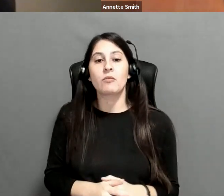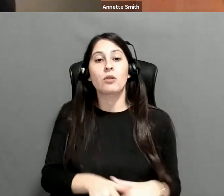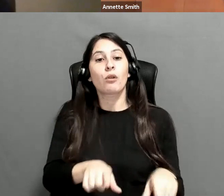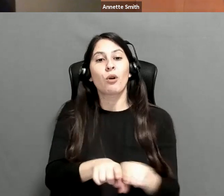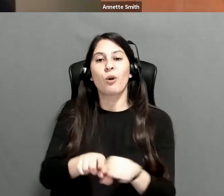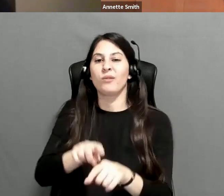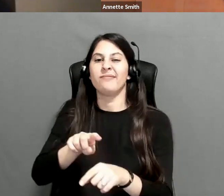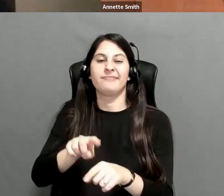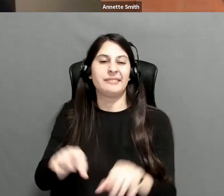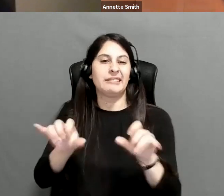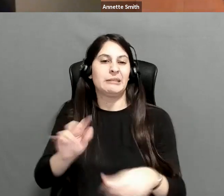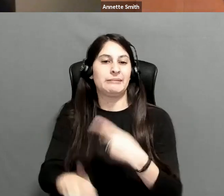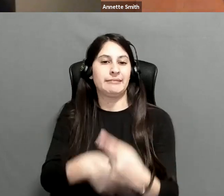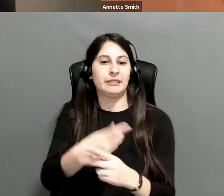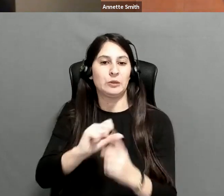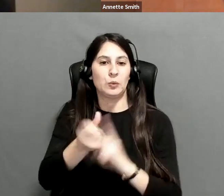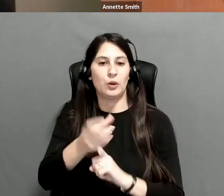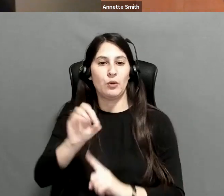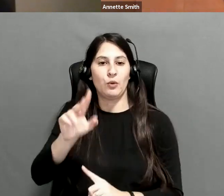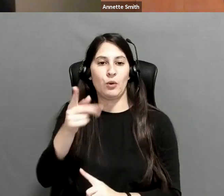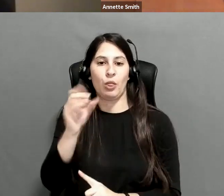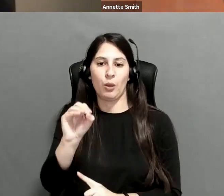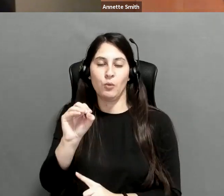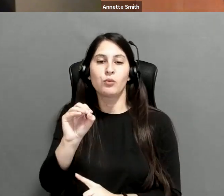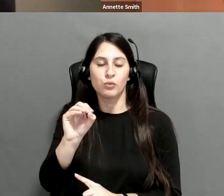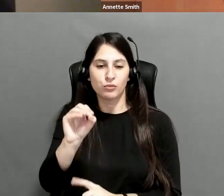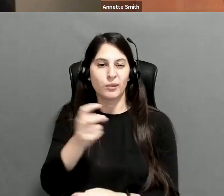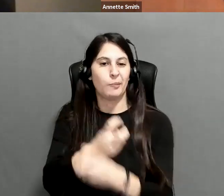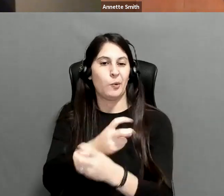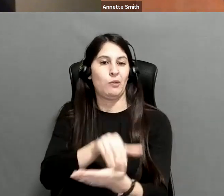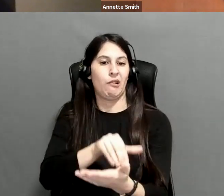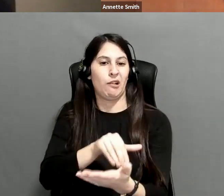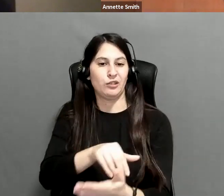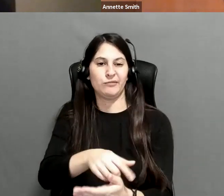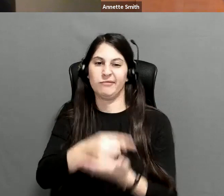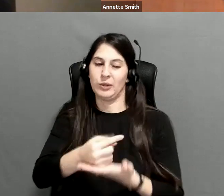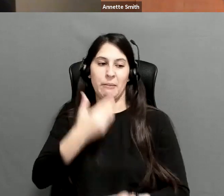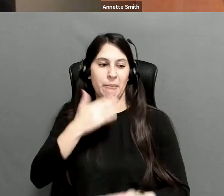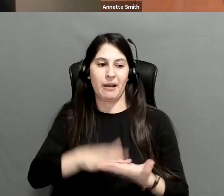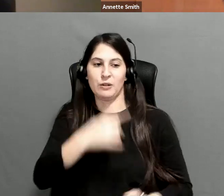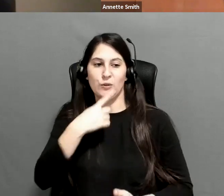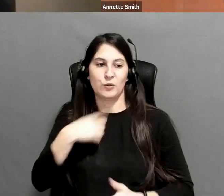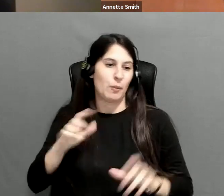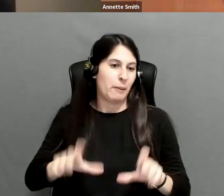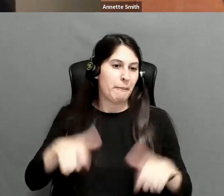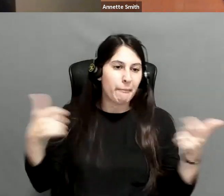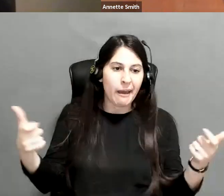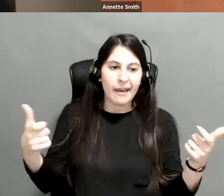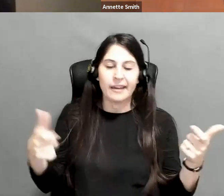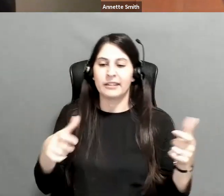really hard on me to deal with that. And I also had the same kind of thing with an orthopedist who treated me